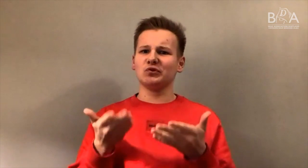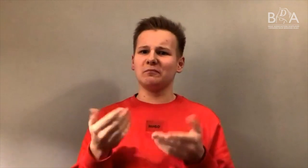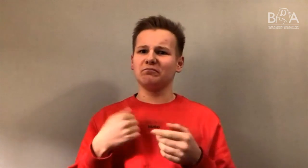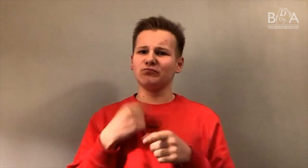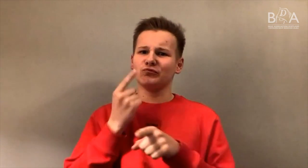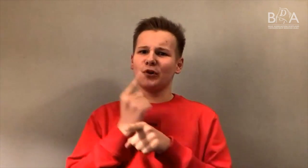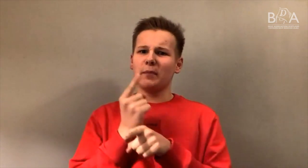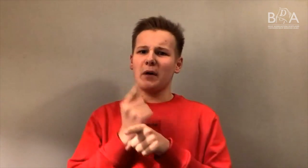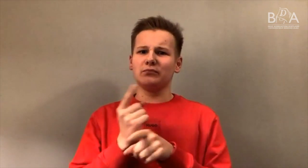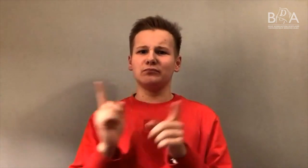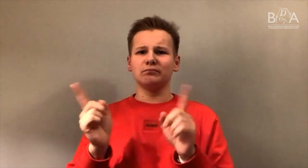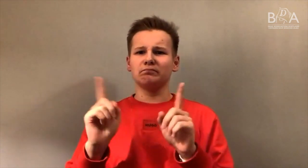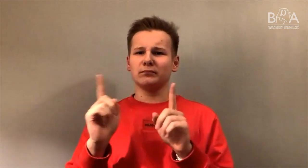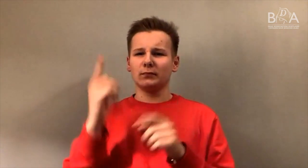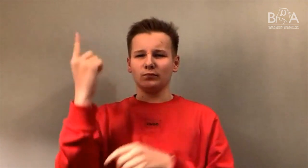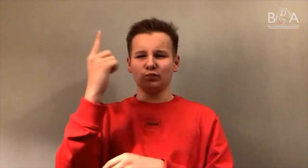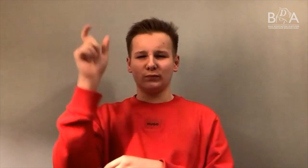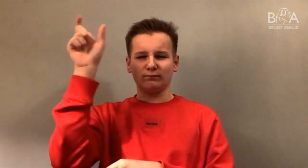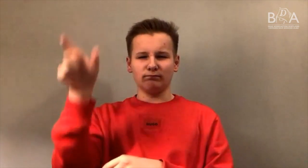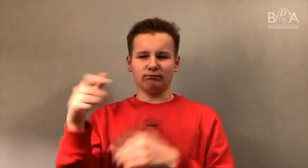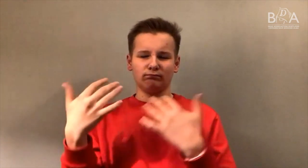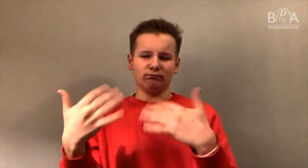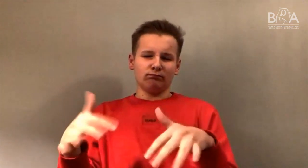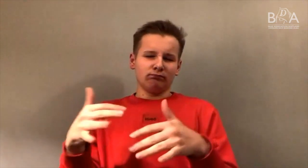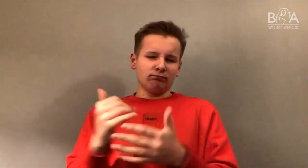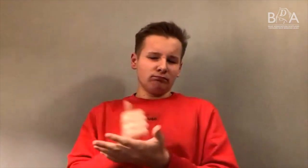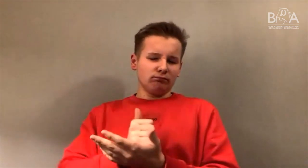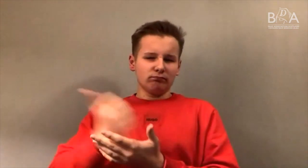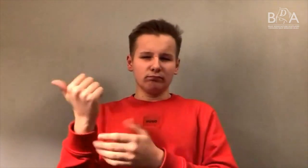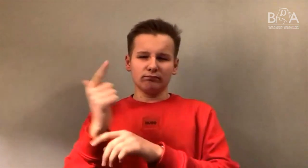So tonight’s program… I am so thrilled that we have got a guest who is an